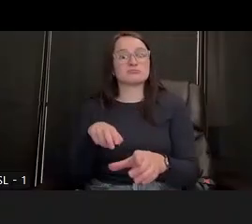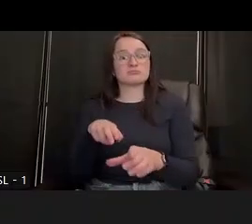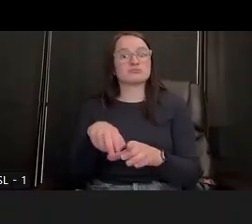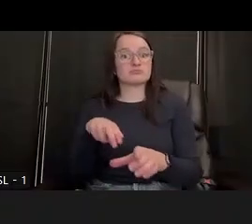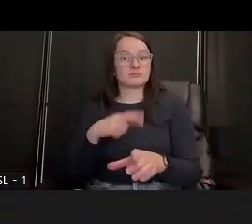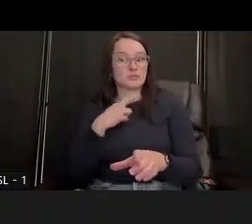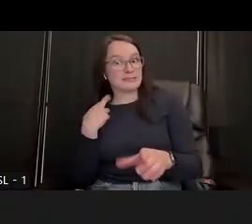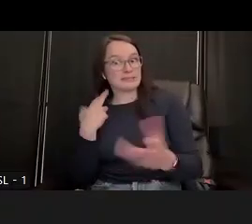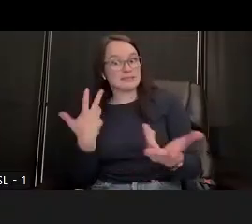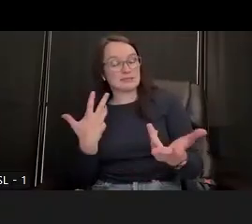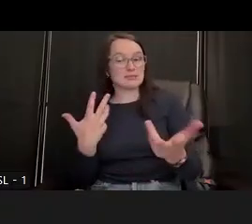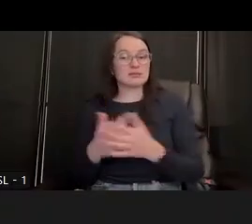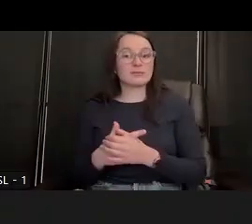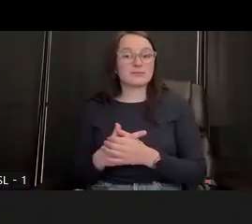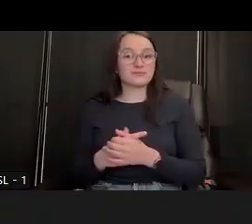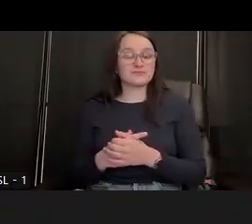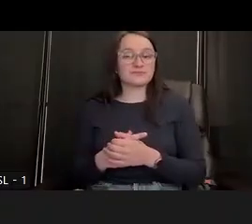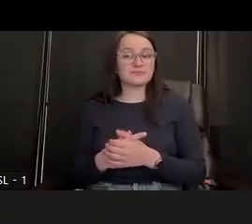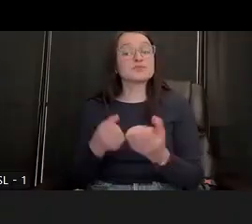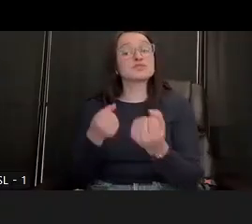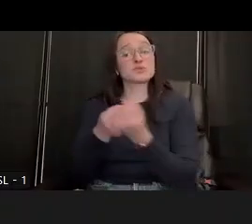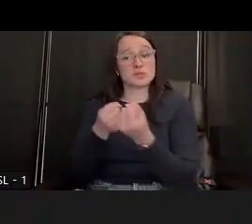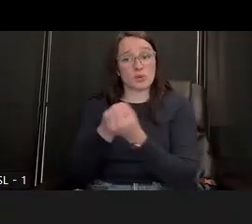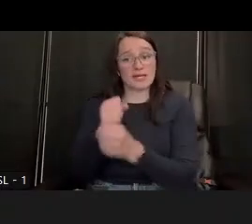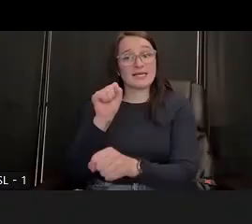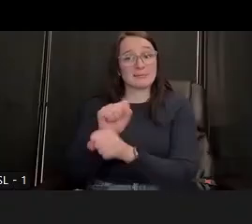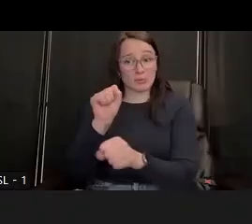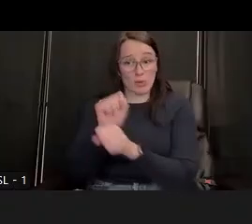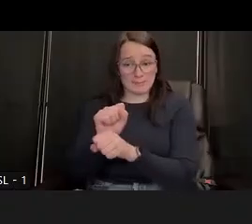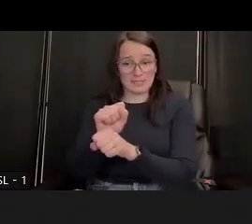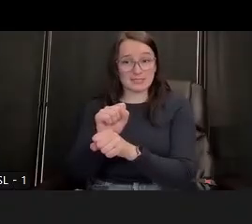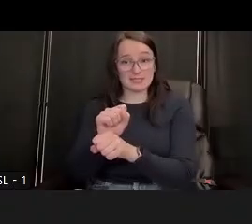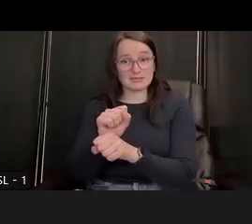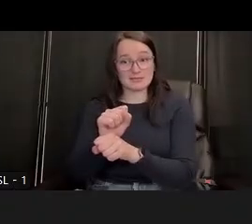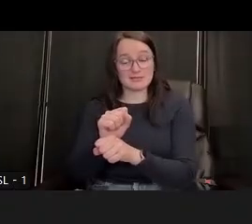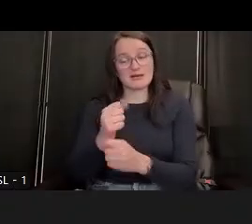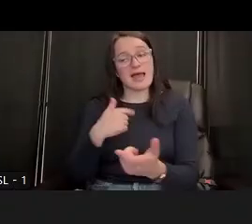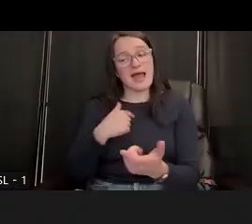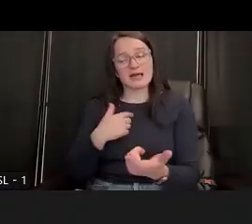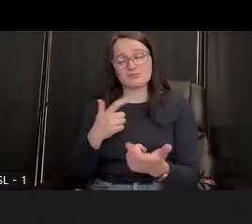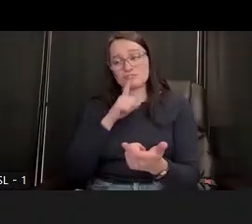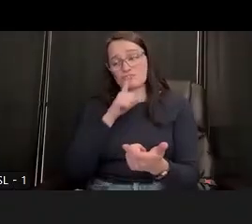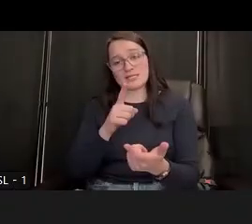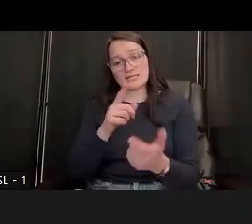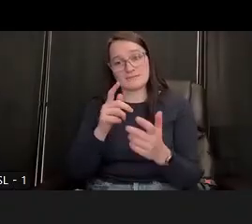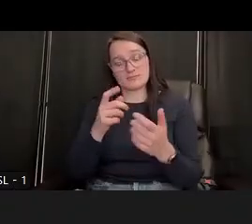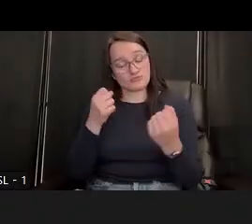supported employment, I'm a big advocate saying we must design workspaces that support independence,